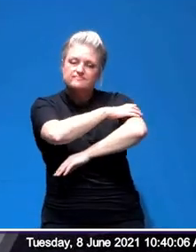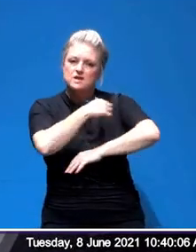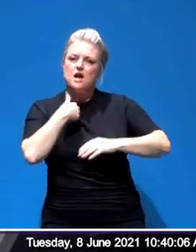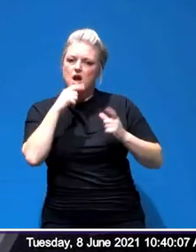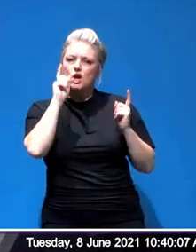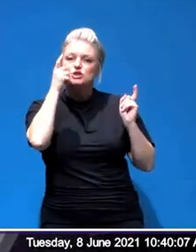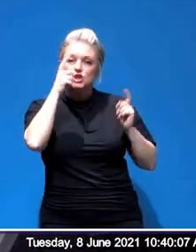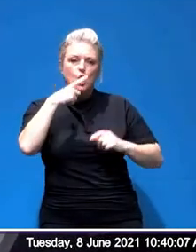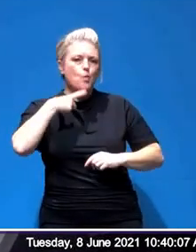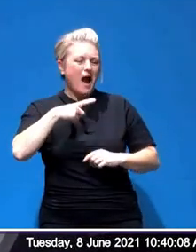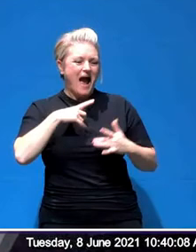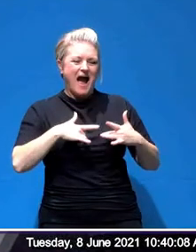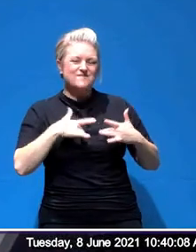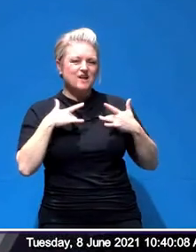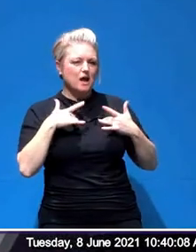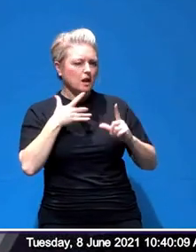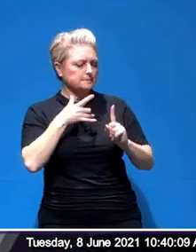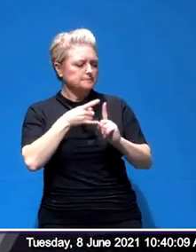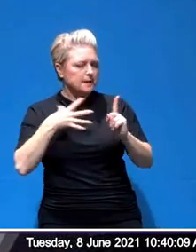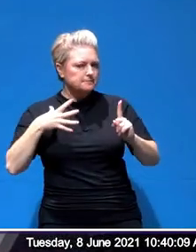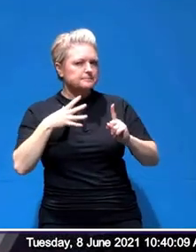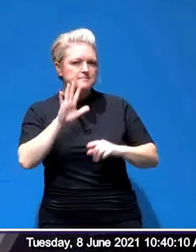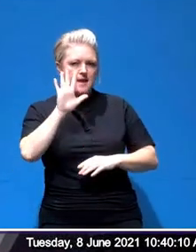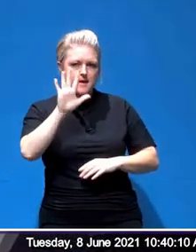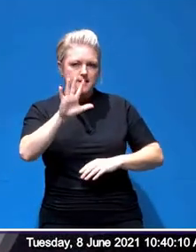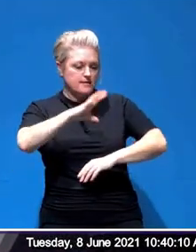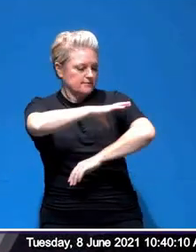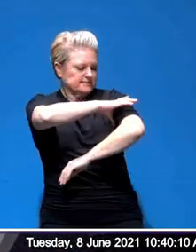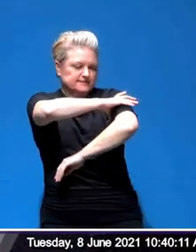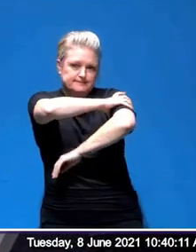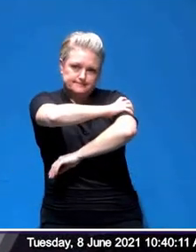and proportion made me think they were caused by someone grabbing Daniel's arm.